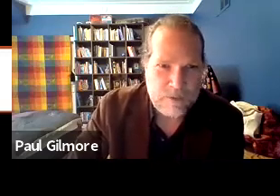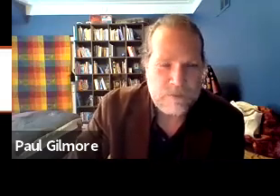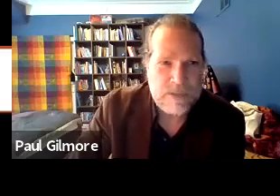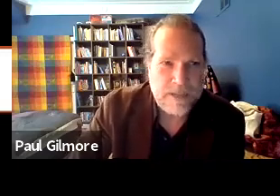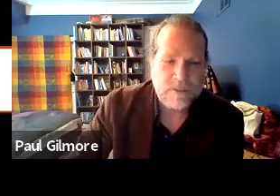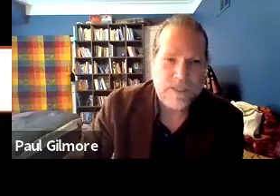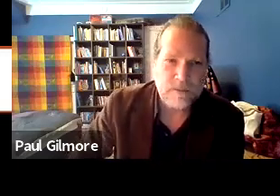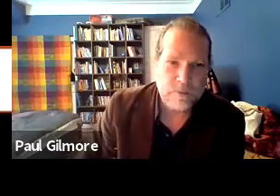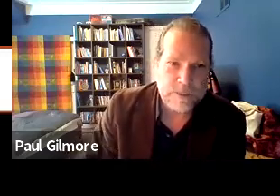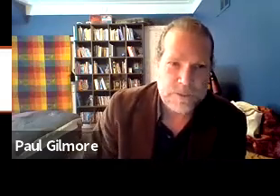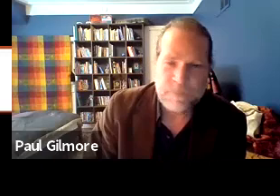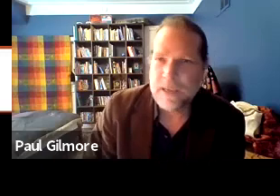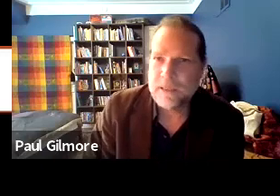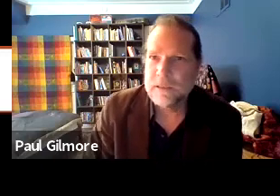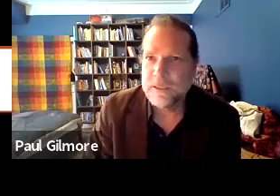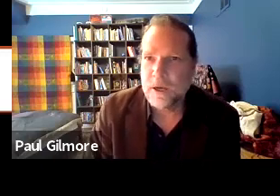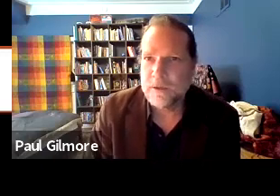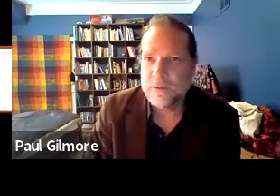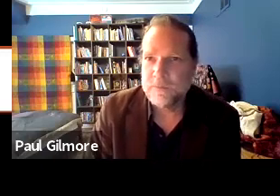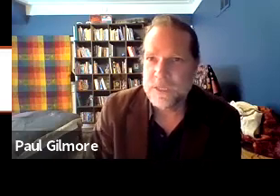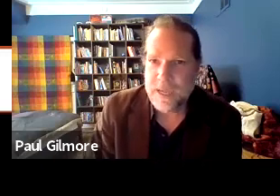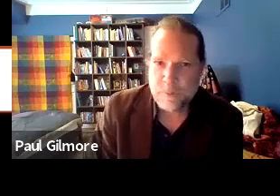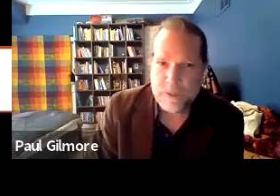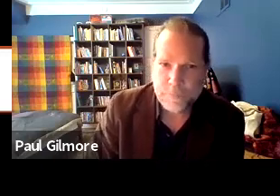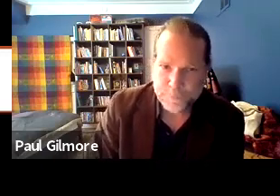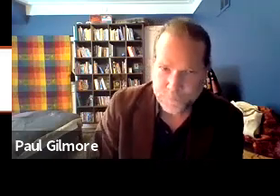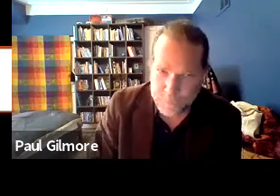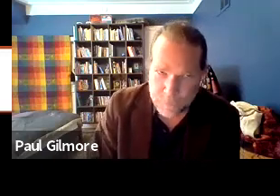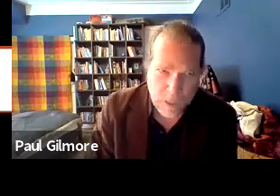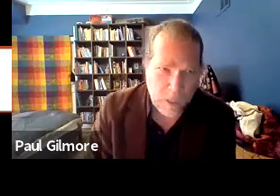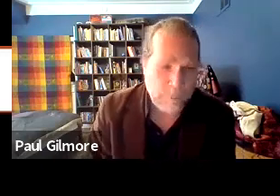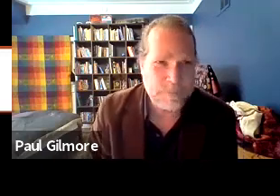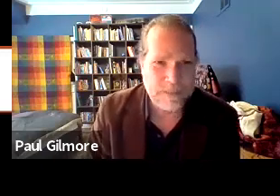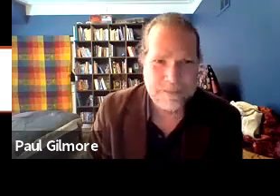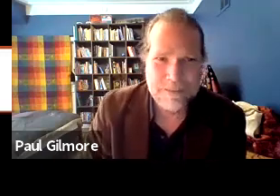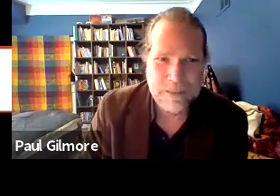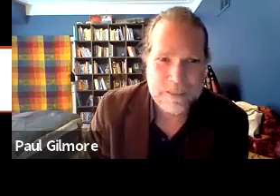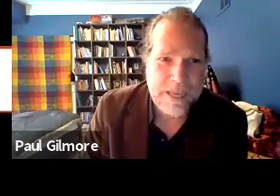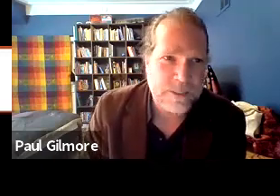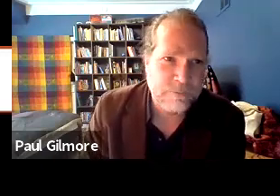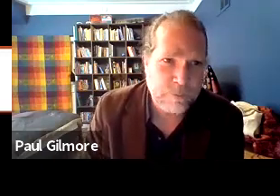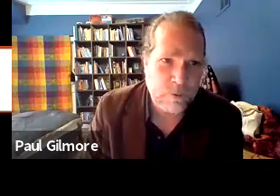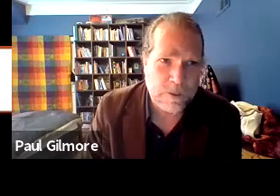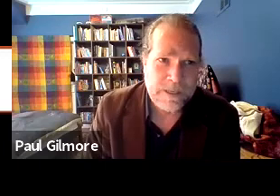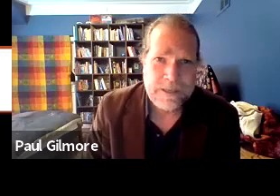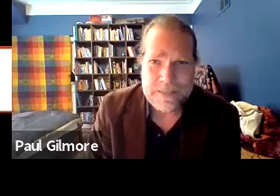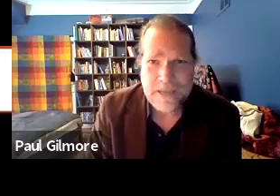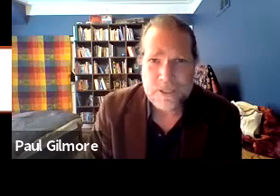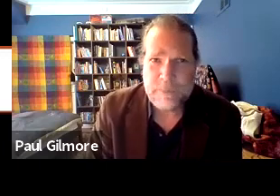movie with Daniel Day Lewis and Leonardo DiCaprio. The Gangs of New York is actually